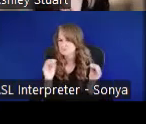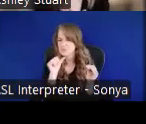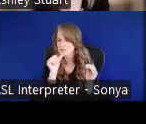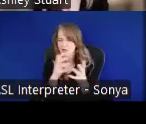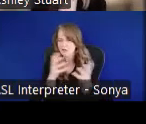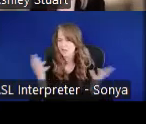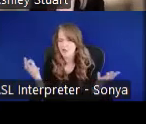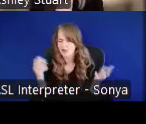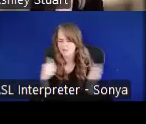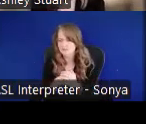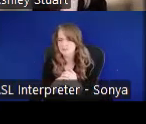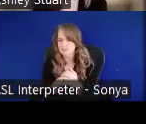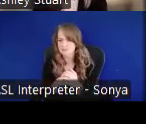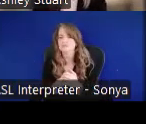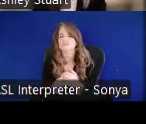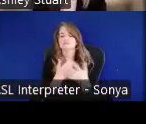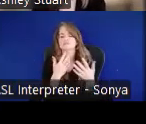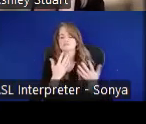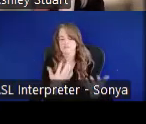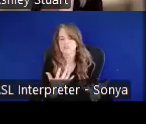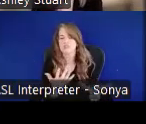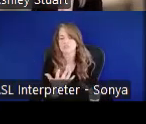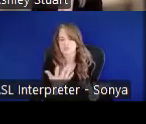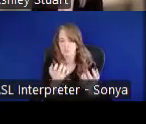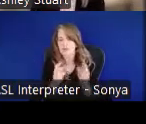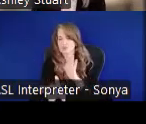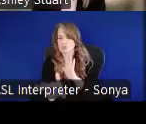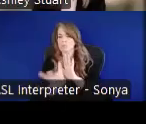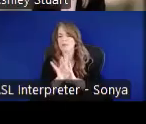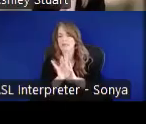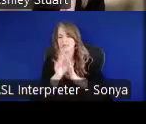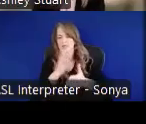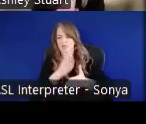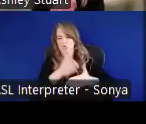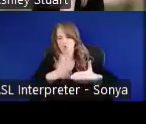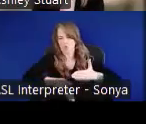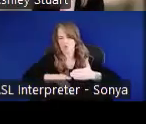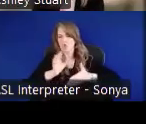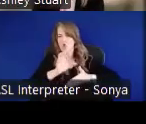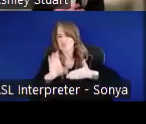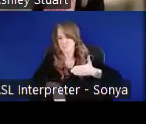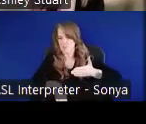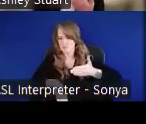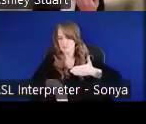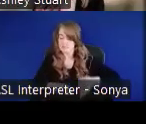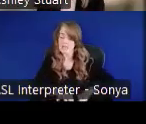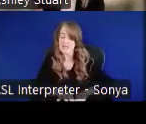a lot, right? So we want to make sure that the consequences that we're using, especially for children with these limited